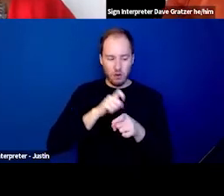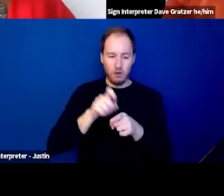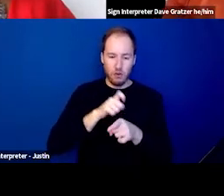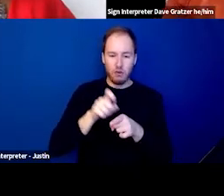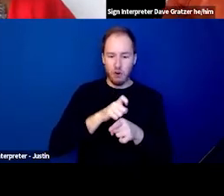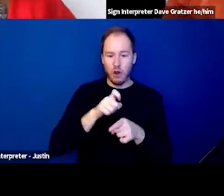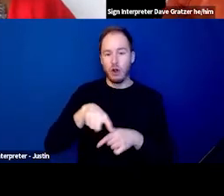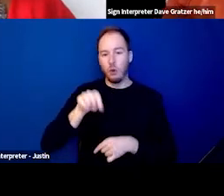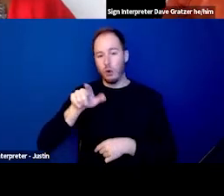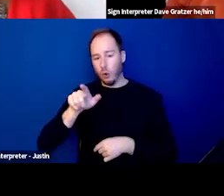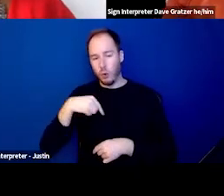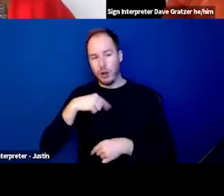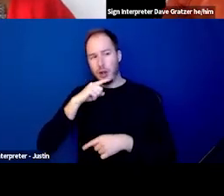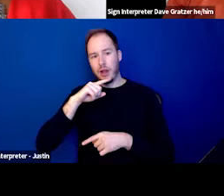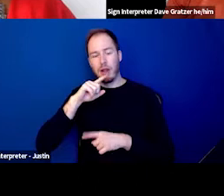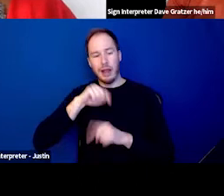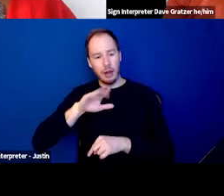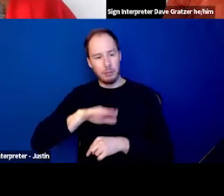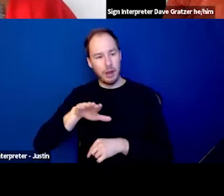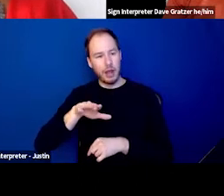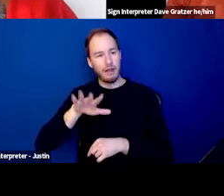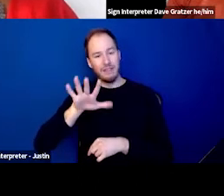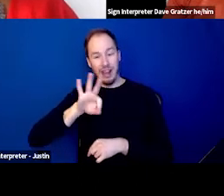in 2021 we're answering upwards of 59,000.